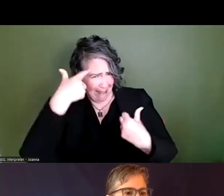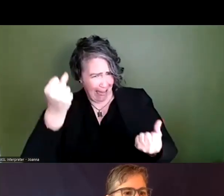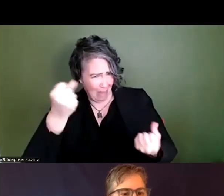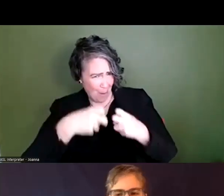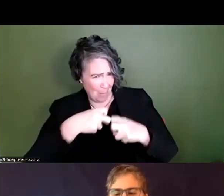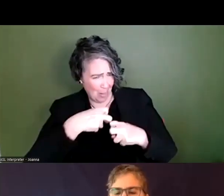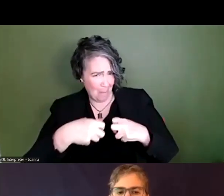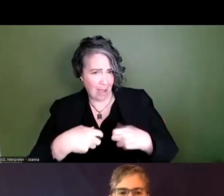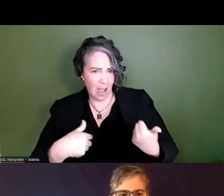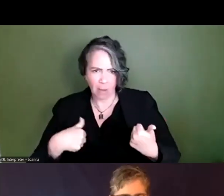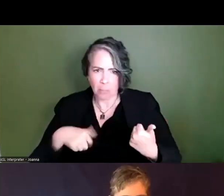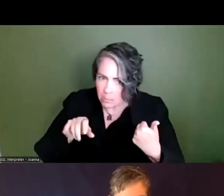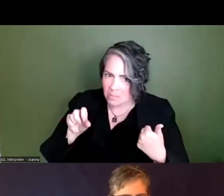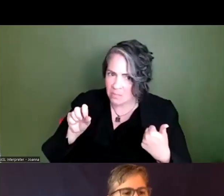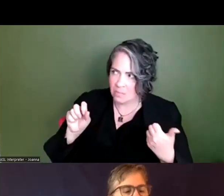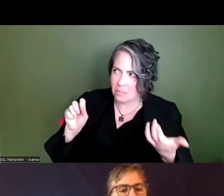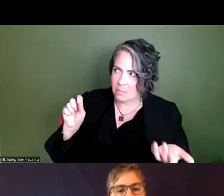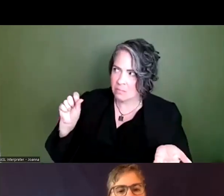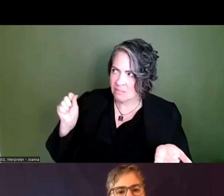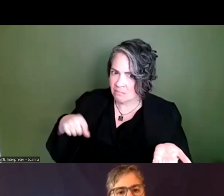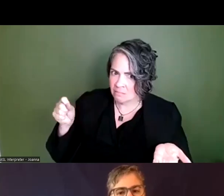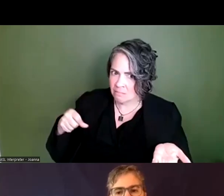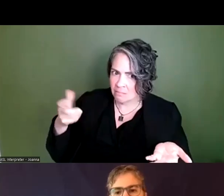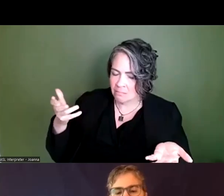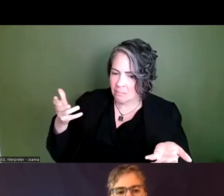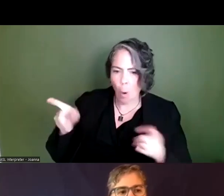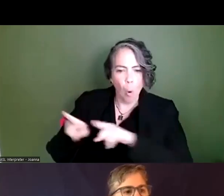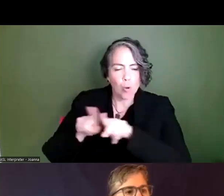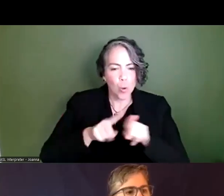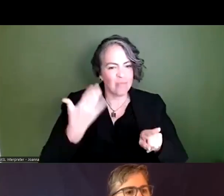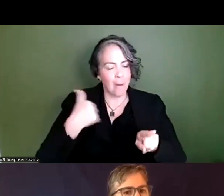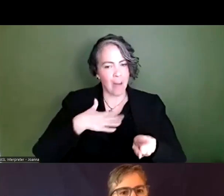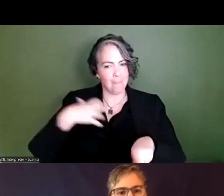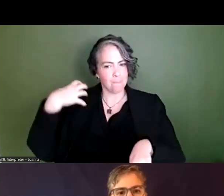me when I told her, like, “I will tell you if I'm not well,” she said, “Well, how will you know?”